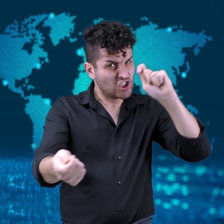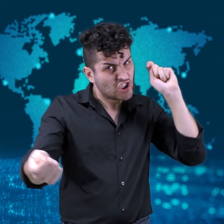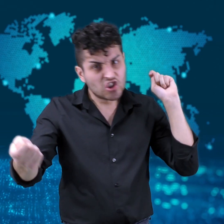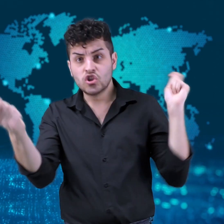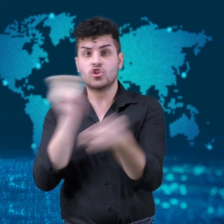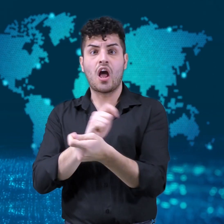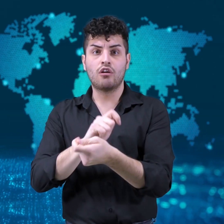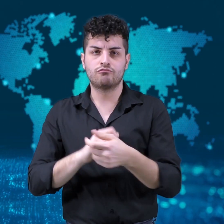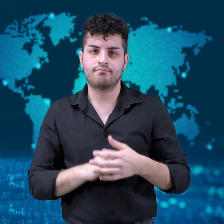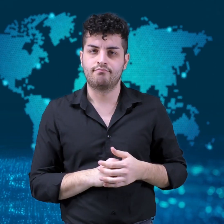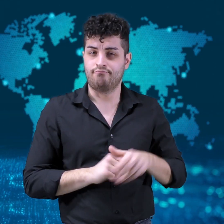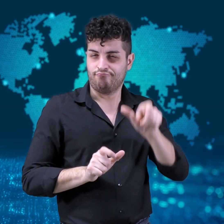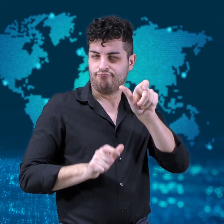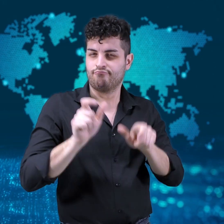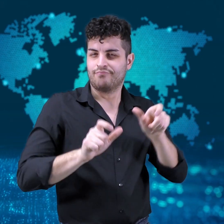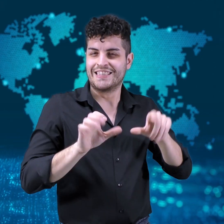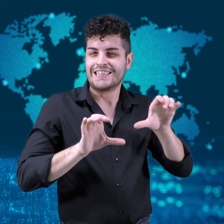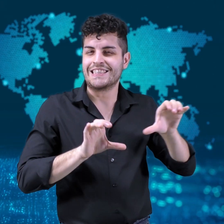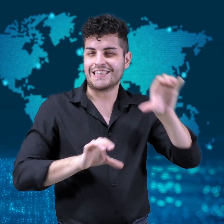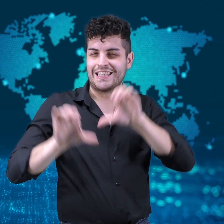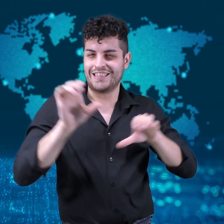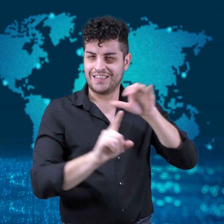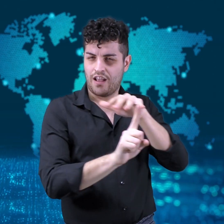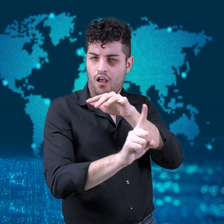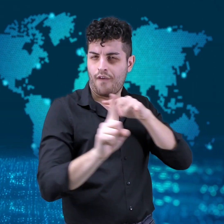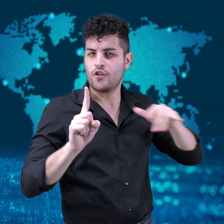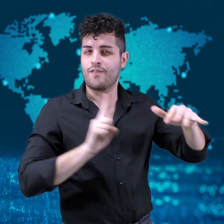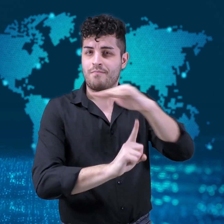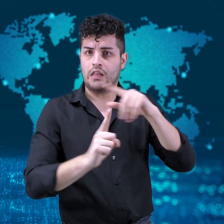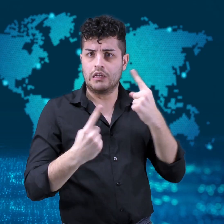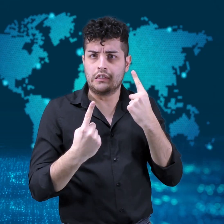change is at a critical point.